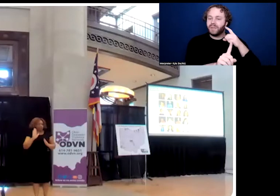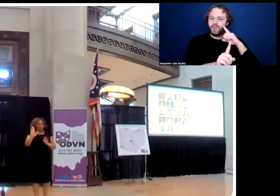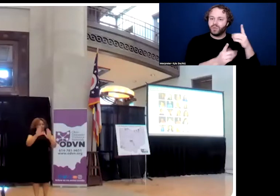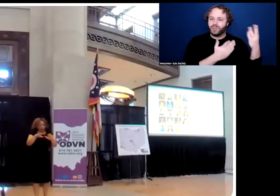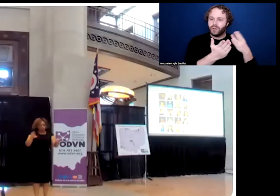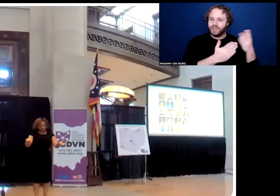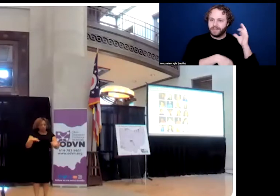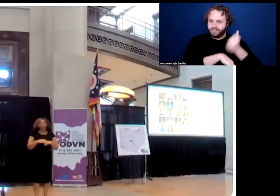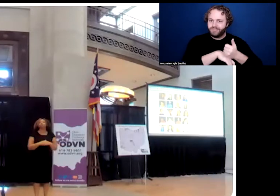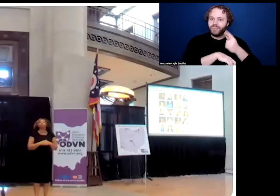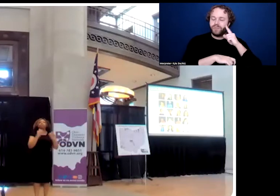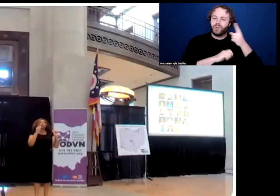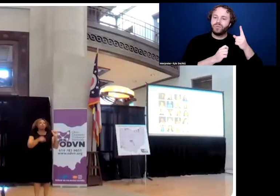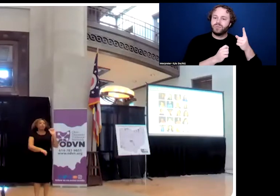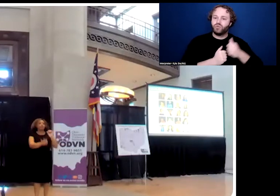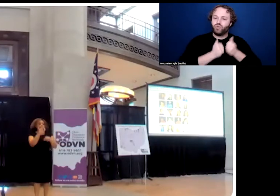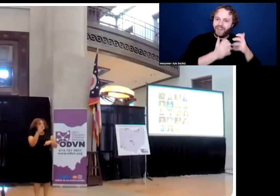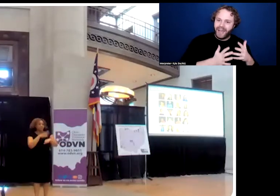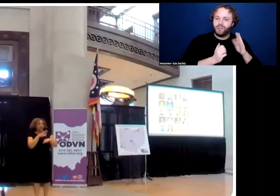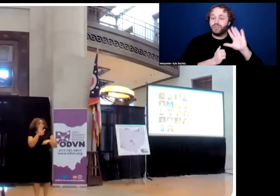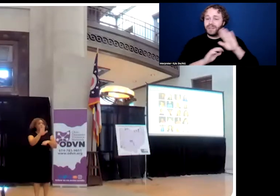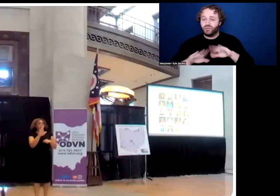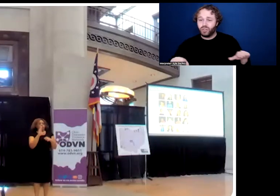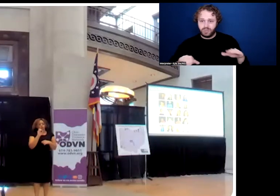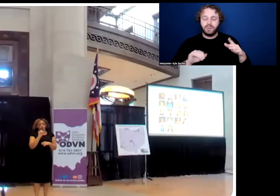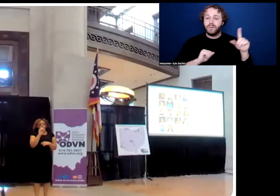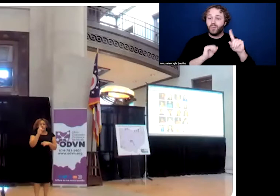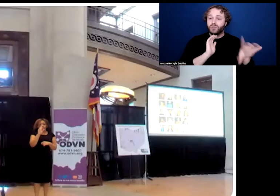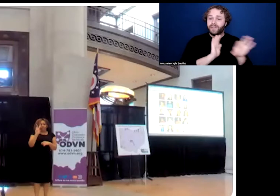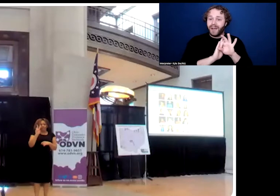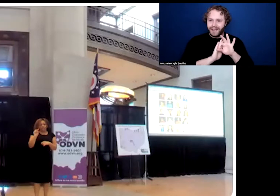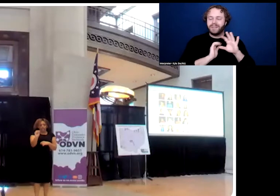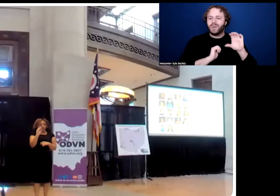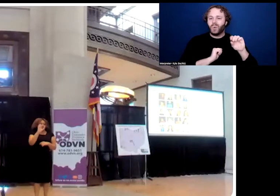You can find that fundraiser on all the ODVN social media pages.